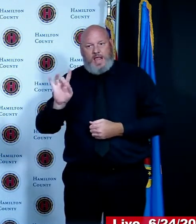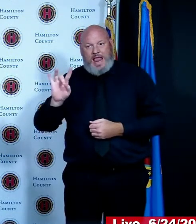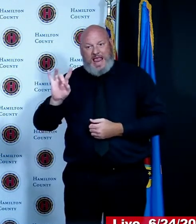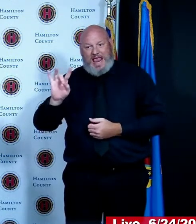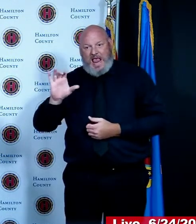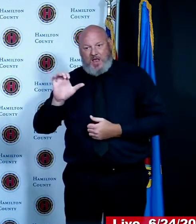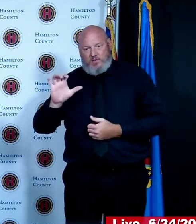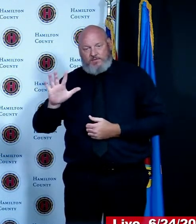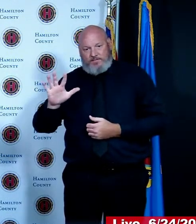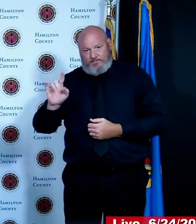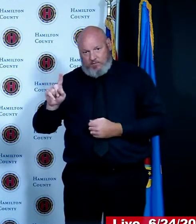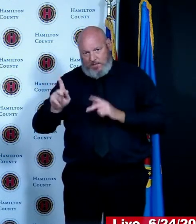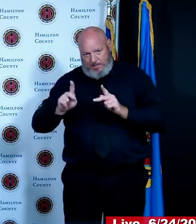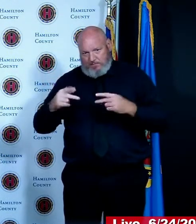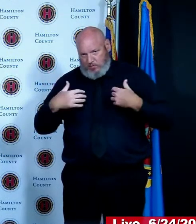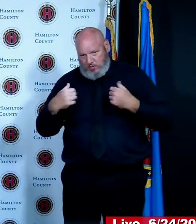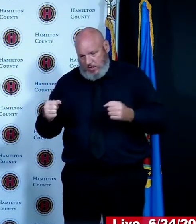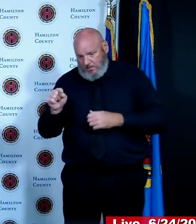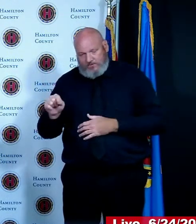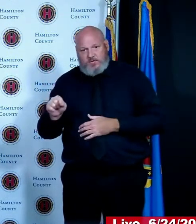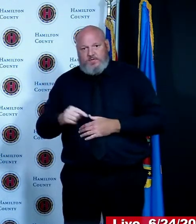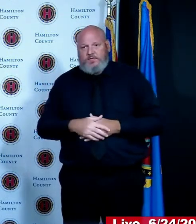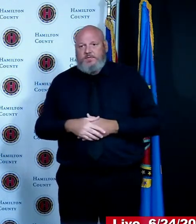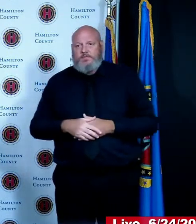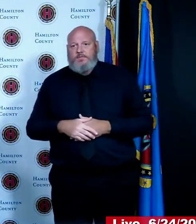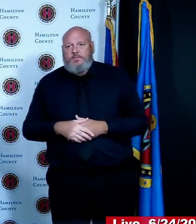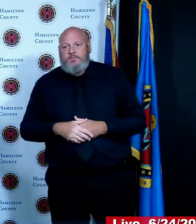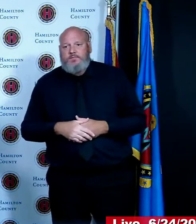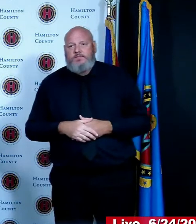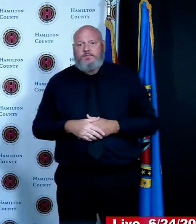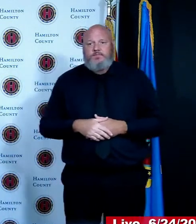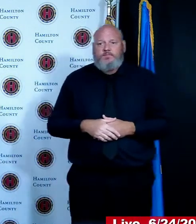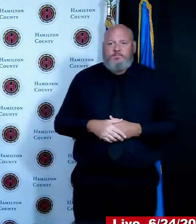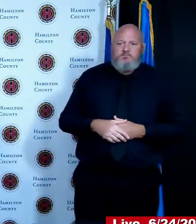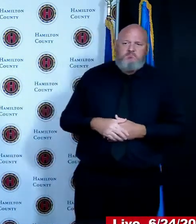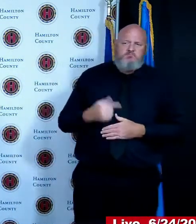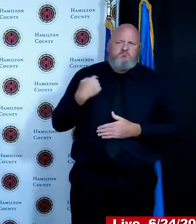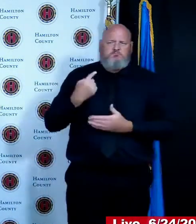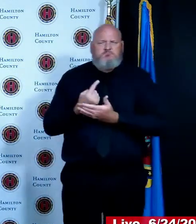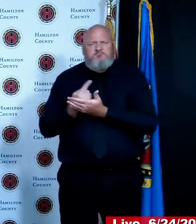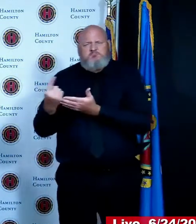reproductive number with you you think about the reproductive number in that if